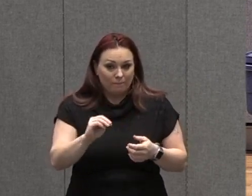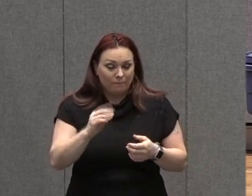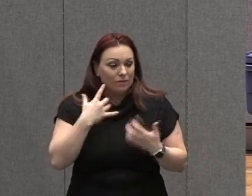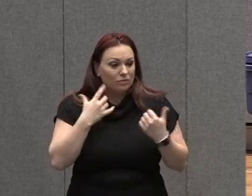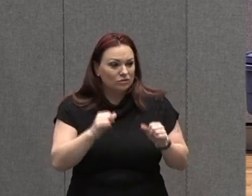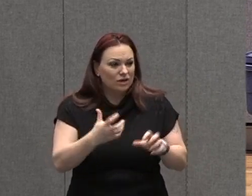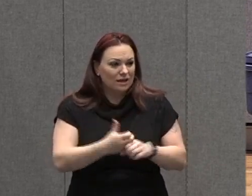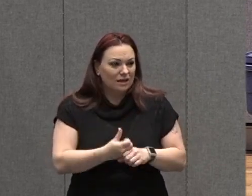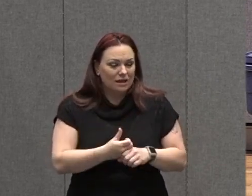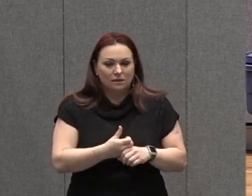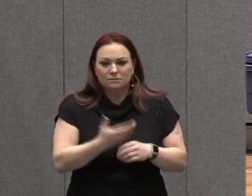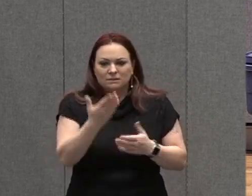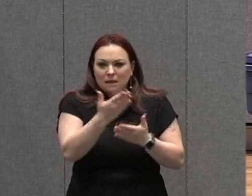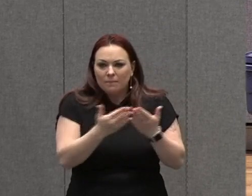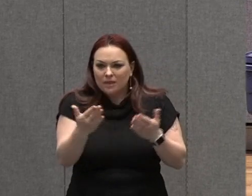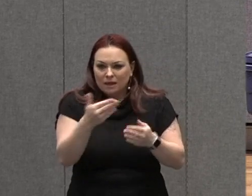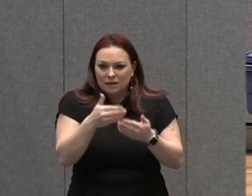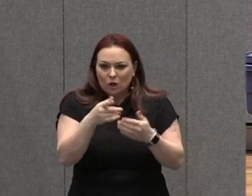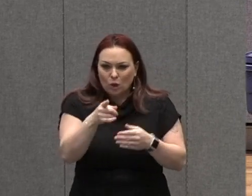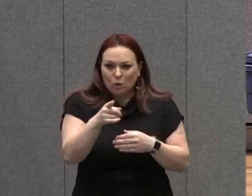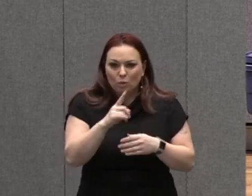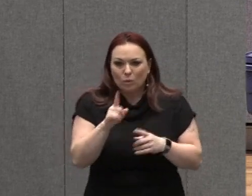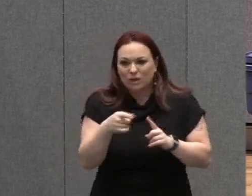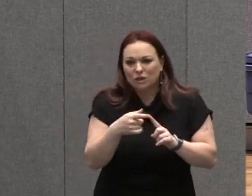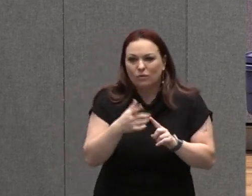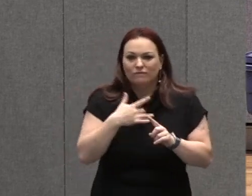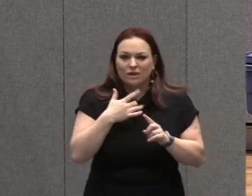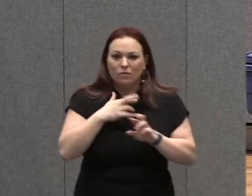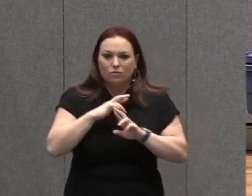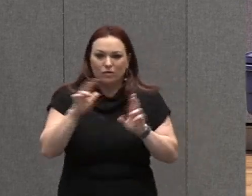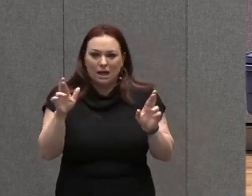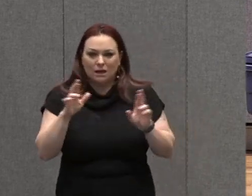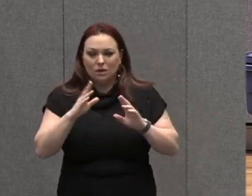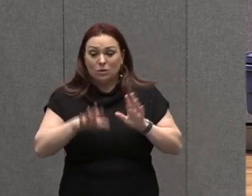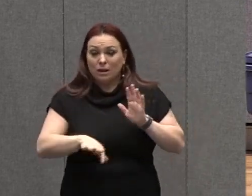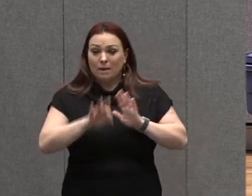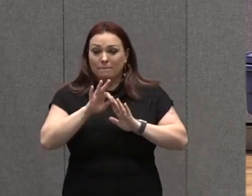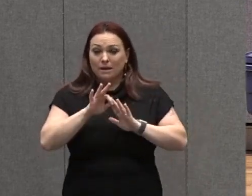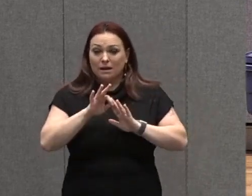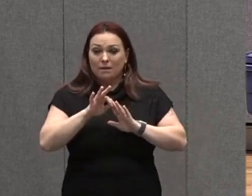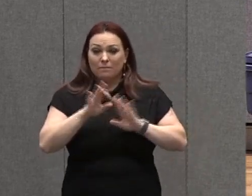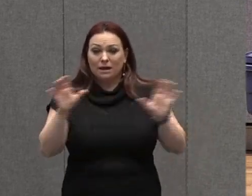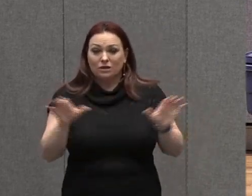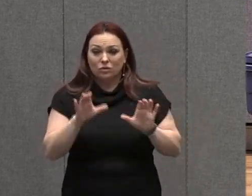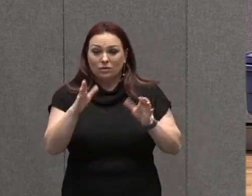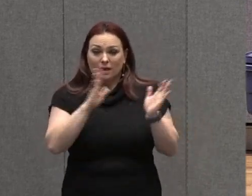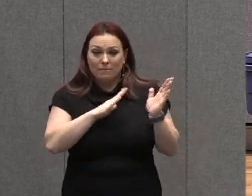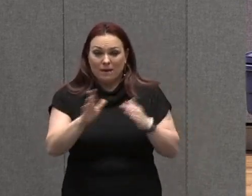put an instrument by you so when you feel ready you can pick up the instrument and do the pattern with it, okay?